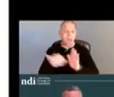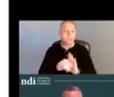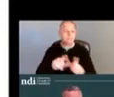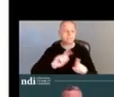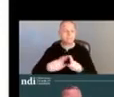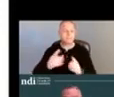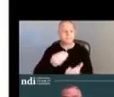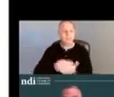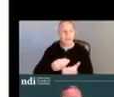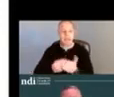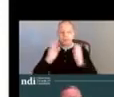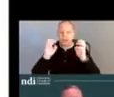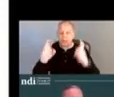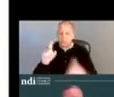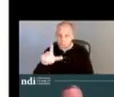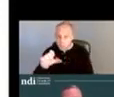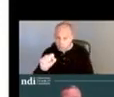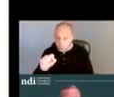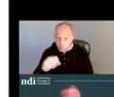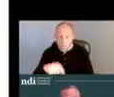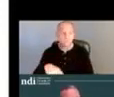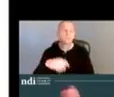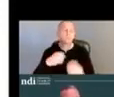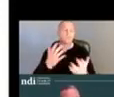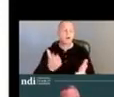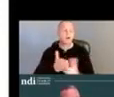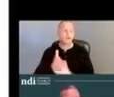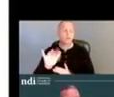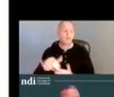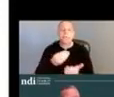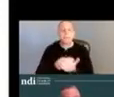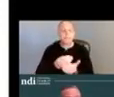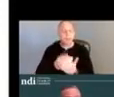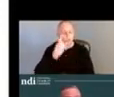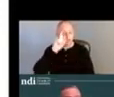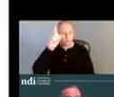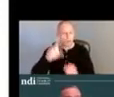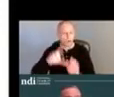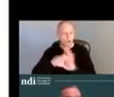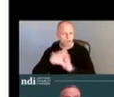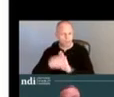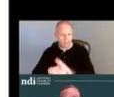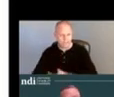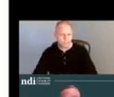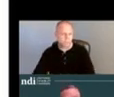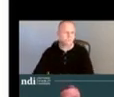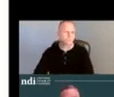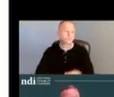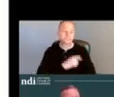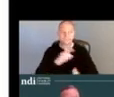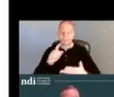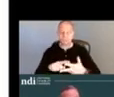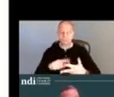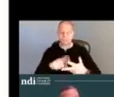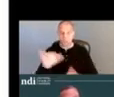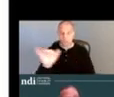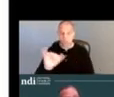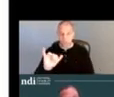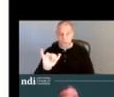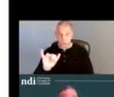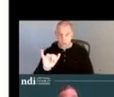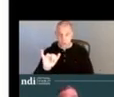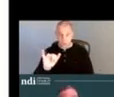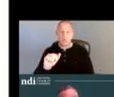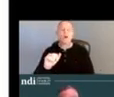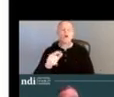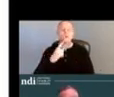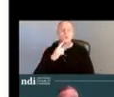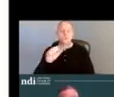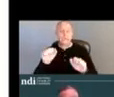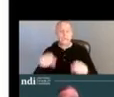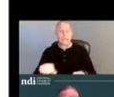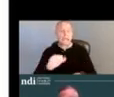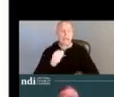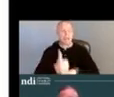tools, provided through the Money Smart Curriculum. Also, you will be able to implement them in